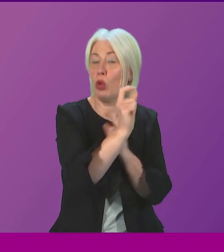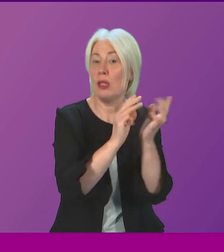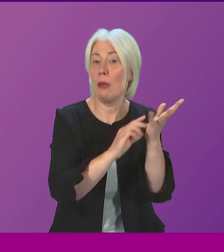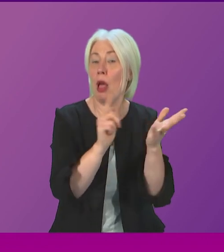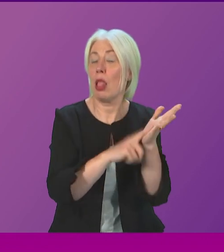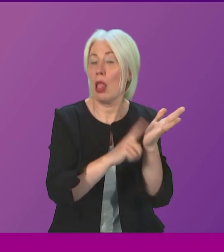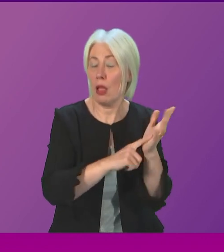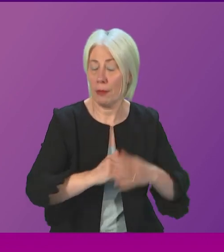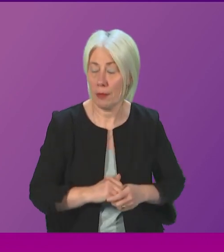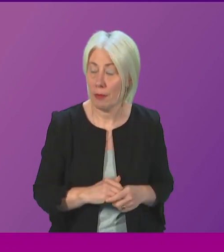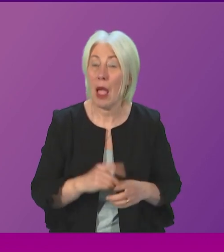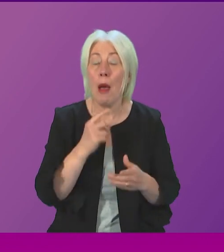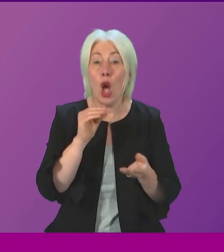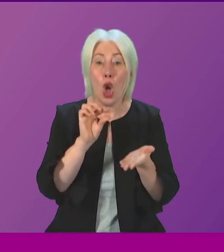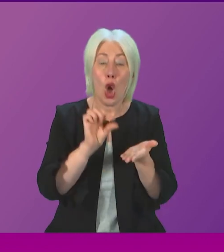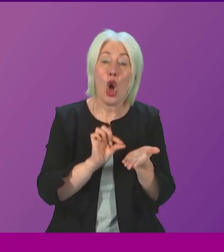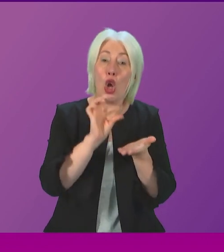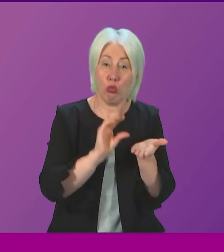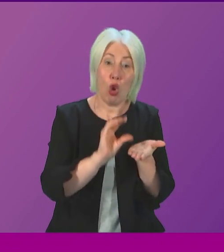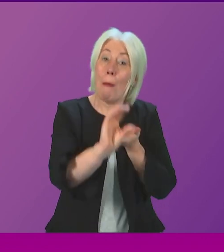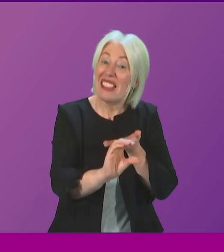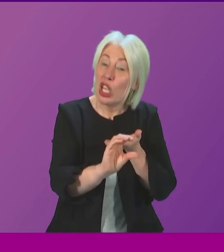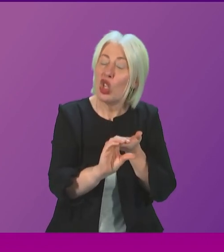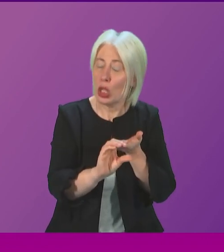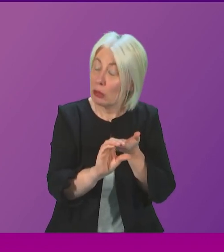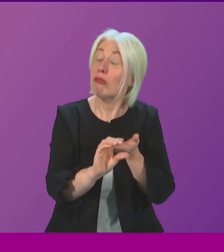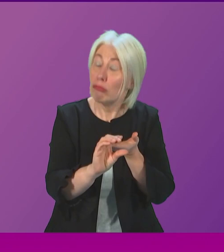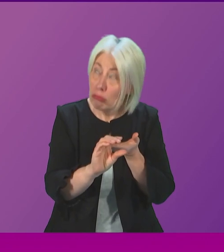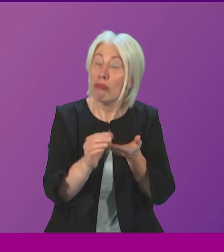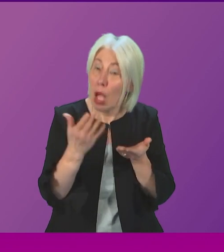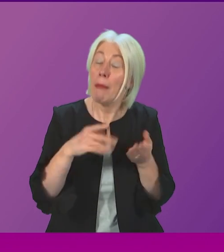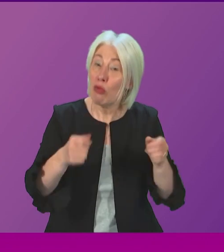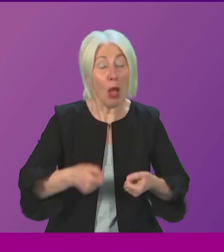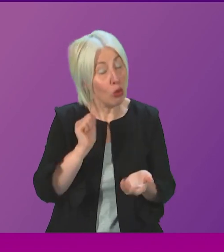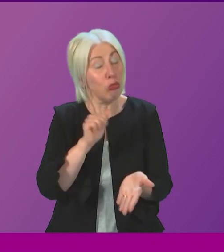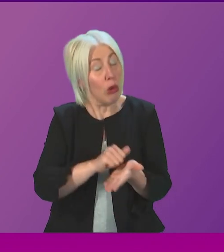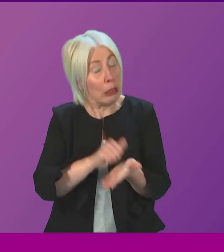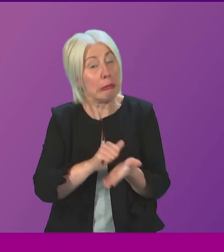Of course, the issues around compensation have understandably and rightly been raised, many a time, with the Government.